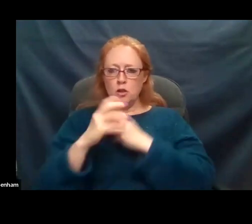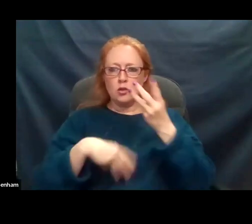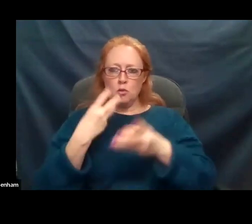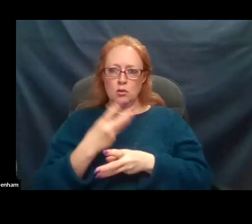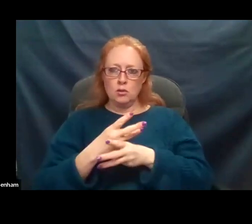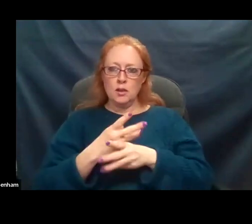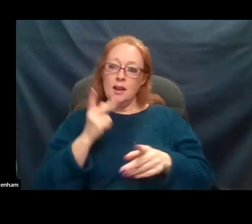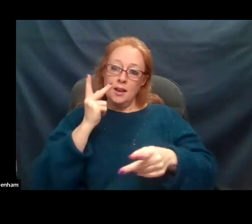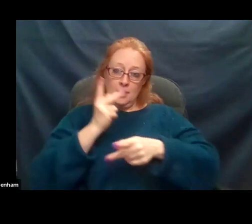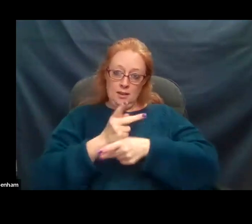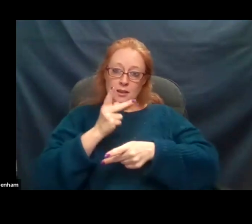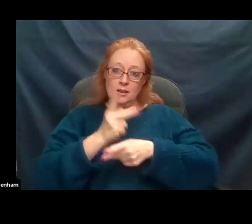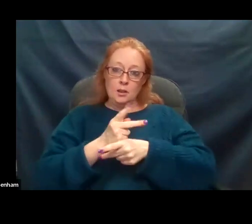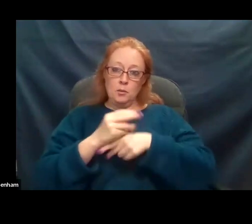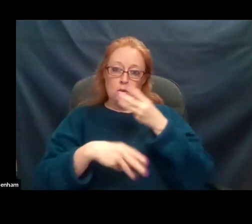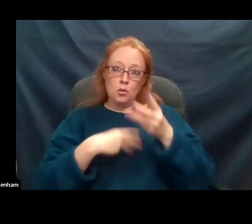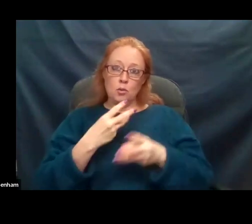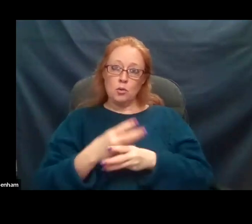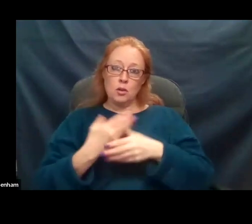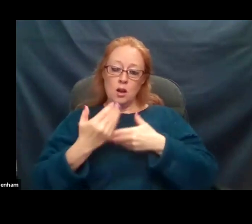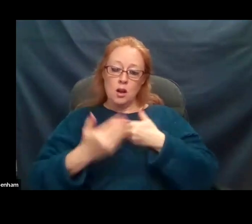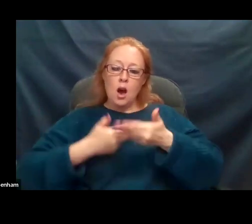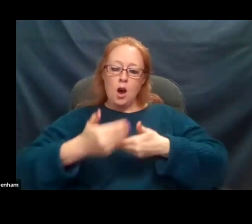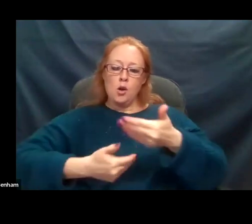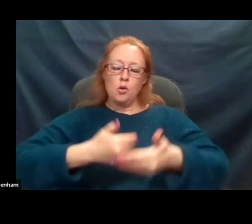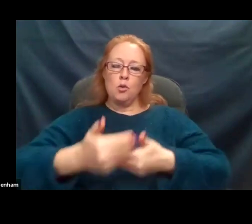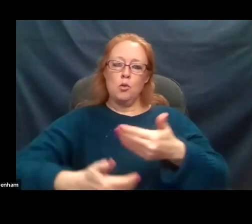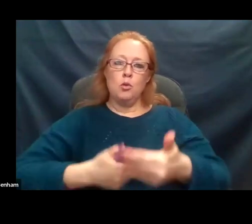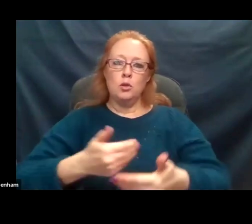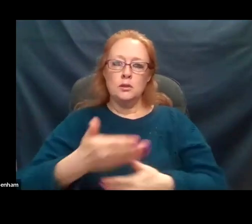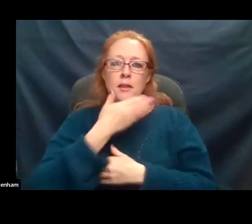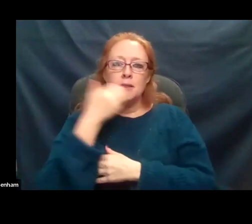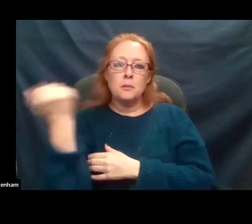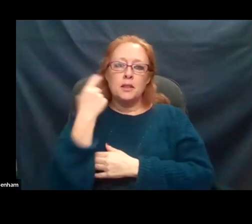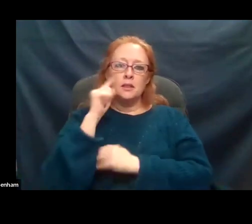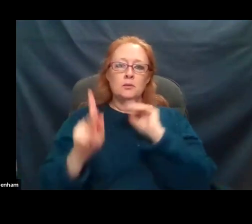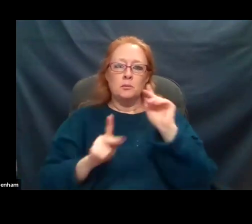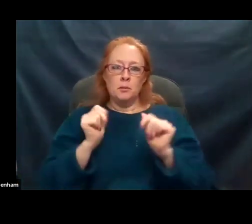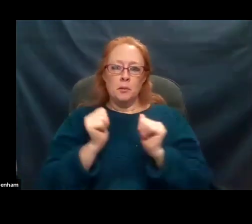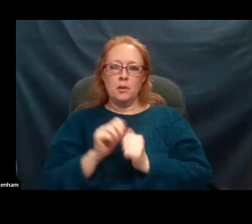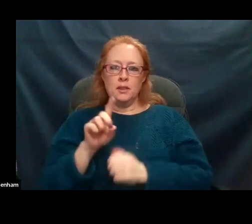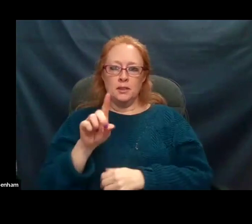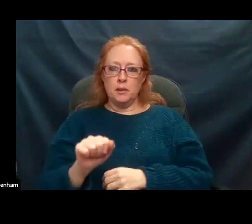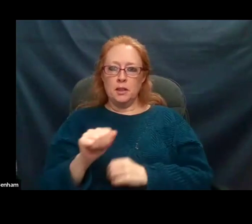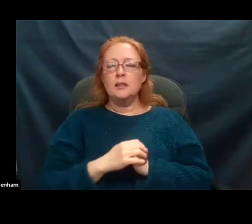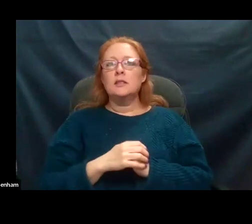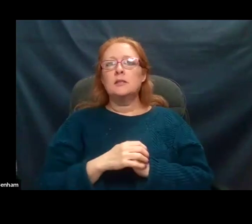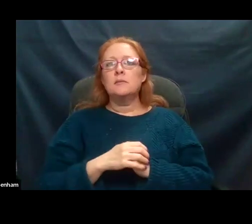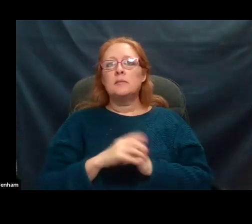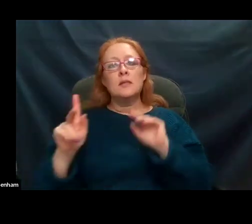And changing the world. And keeping the world on a course that is going to be, what's best for people with disabilities.